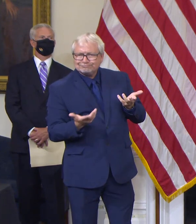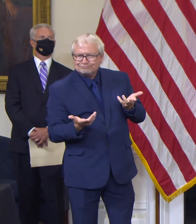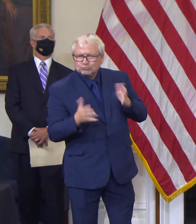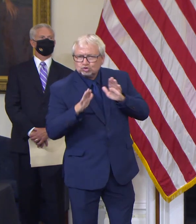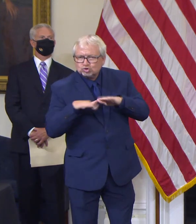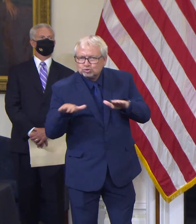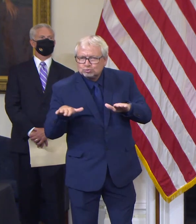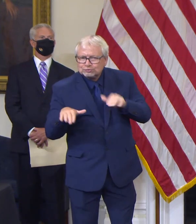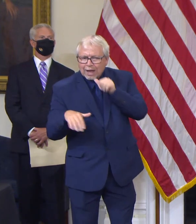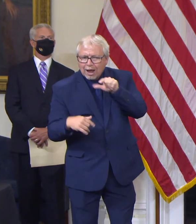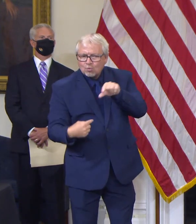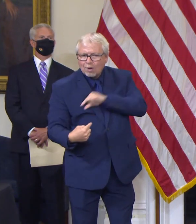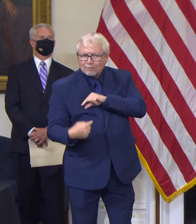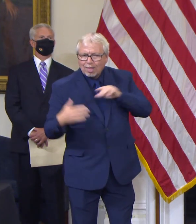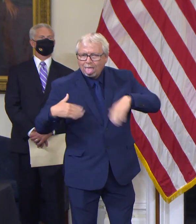of the kids are not approved by the federal government.